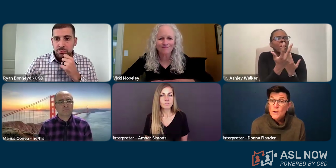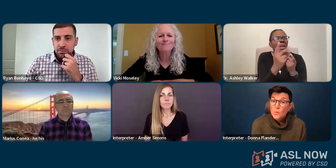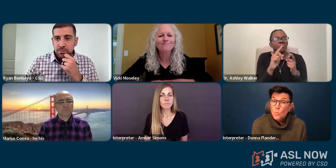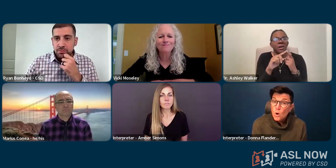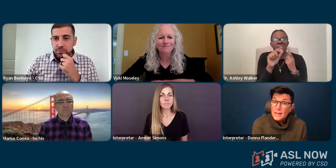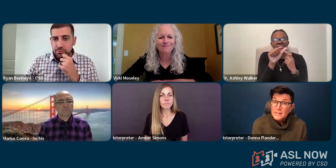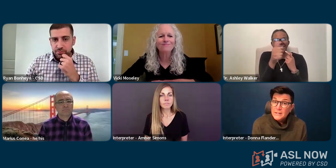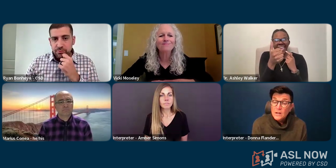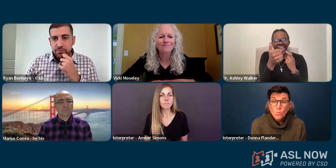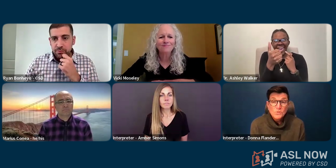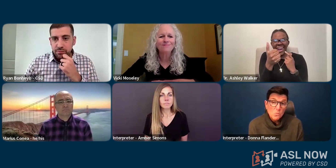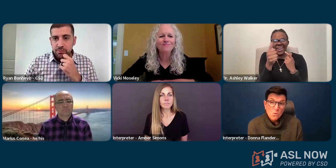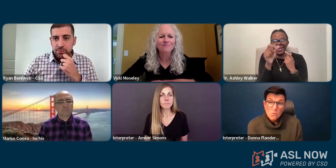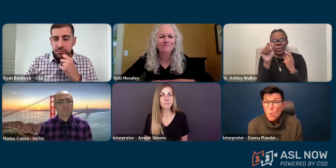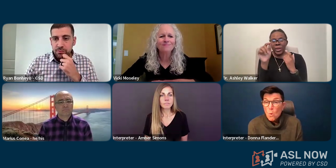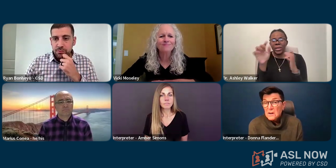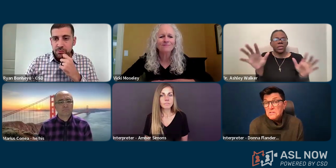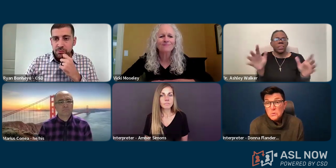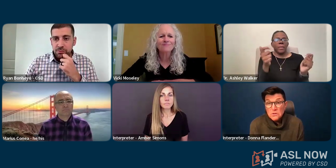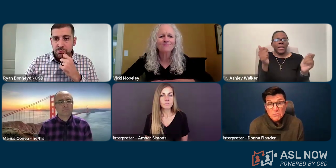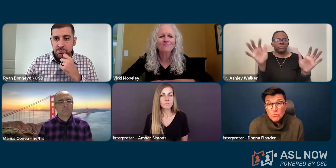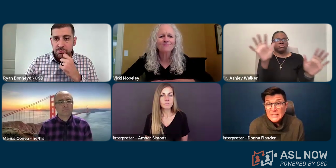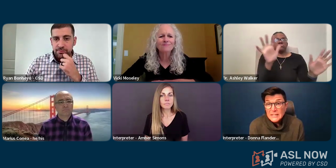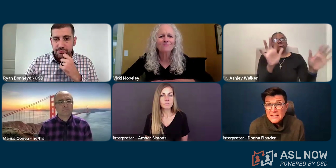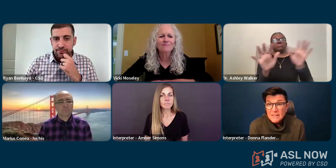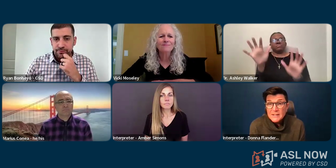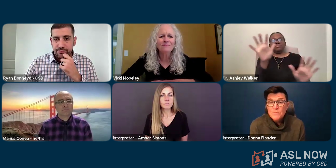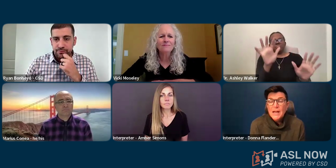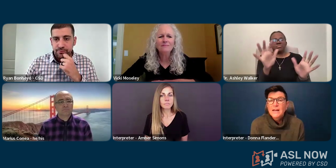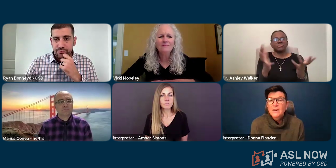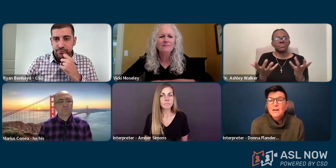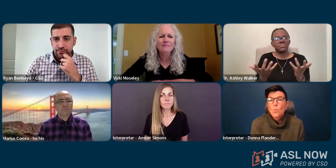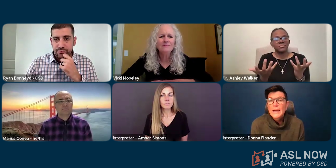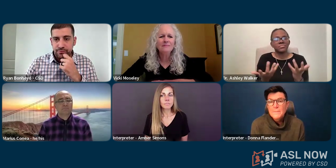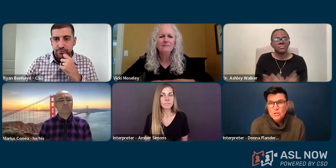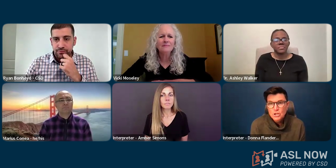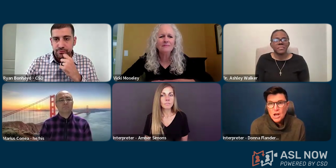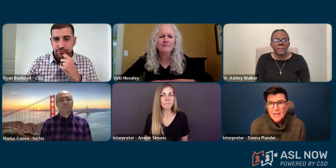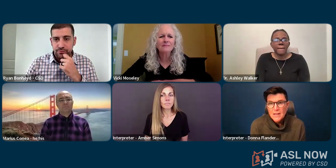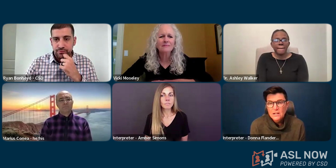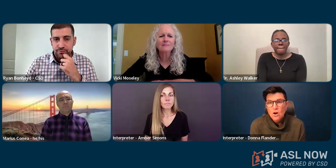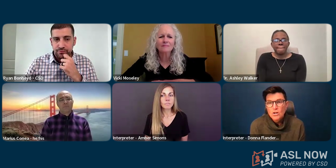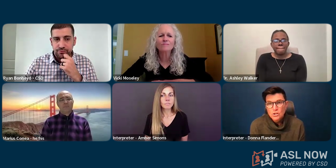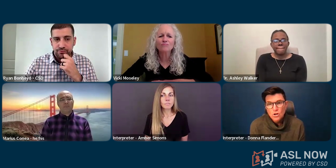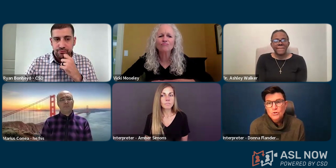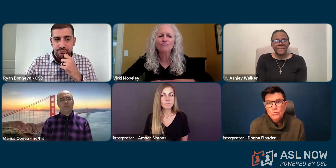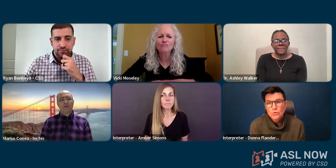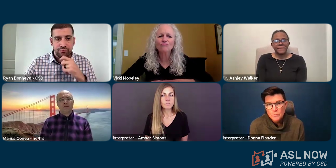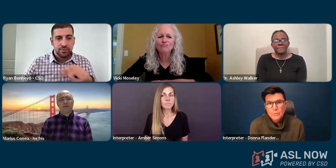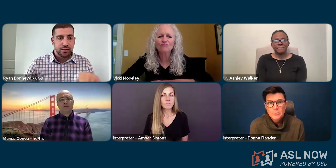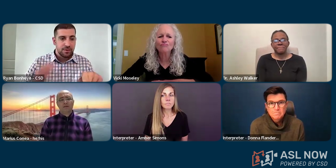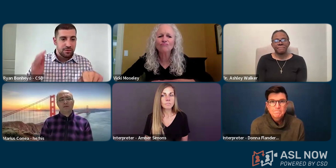If it's one on one. One on two or three even. I've got a way better shot than a large, large group.